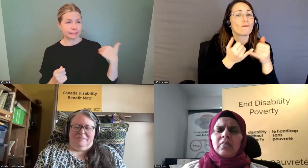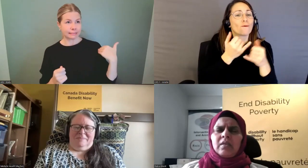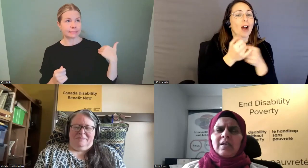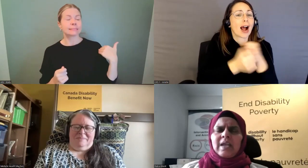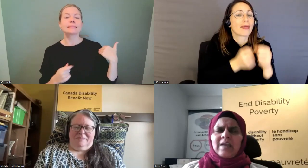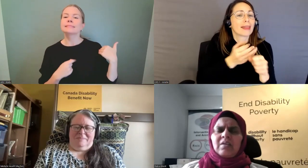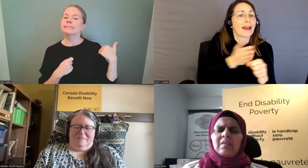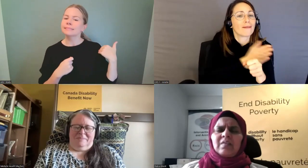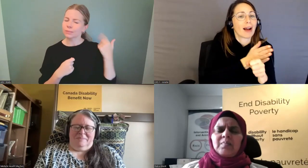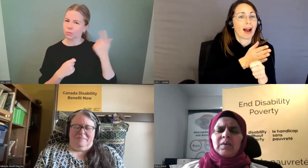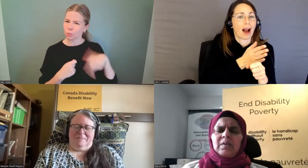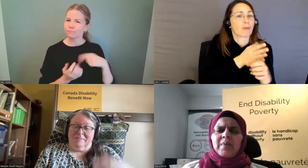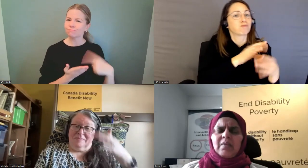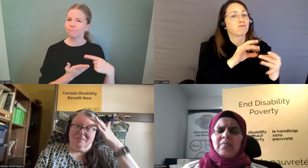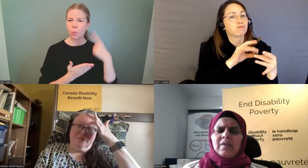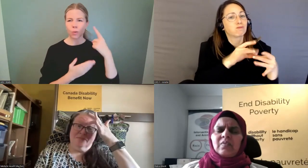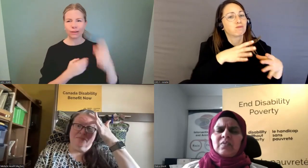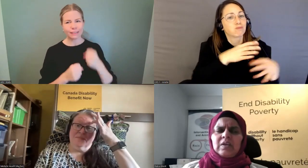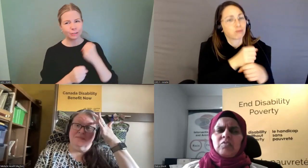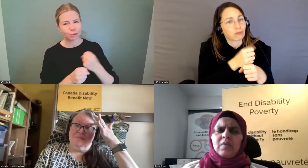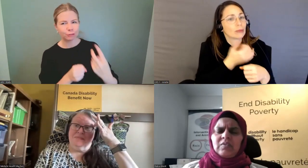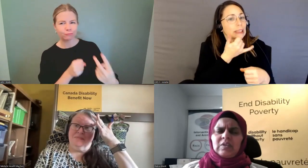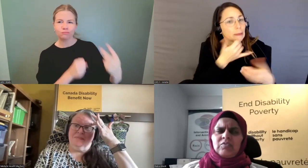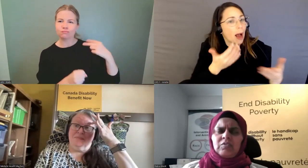THE CANADA DISABILITY BENEFIT BILL C-22.